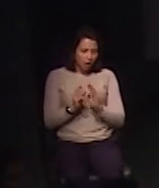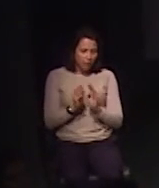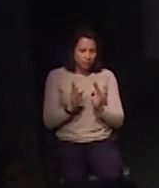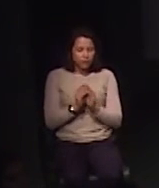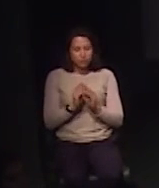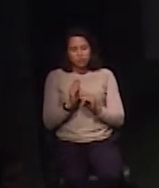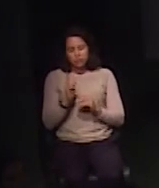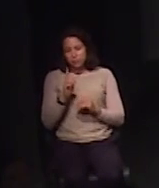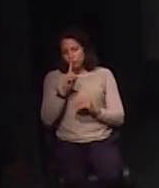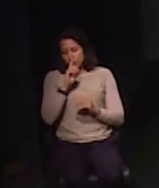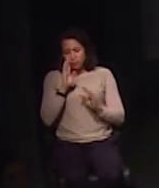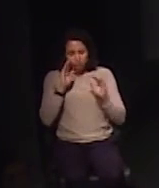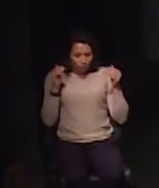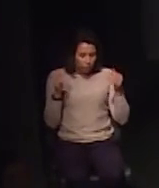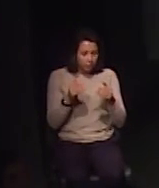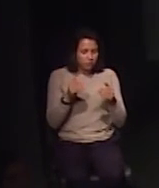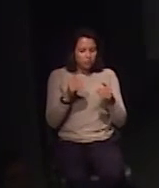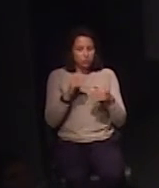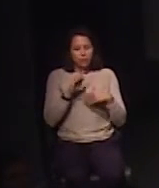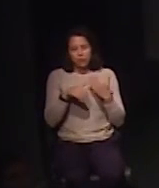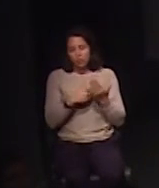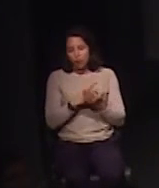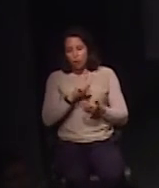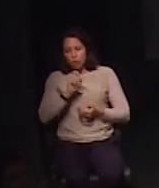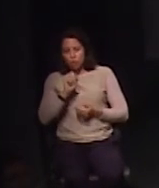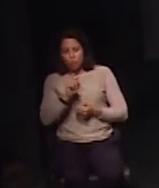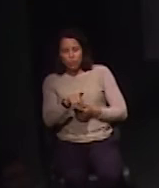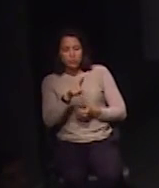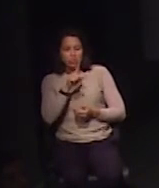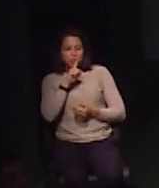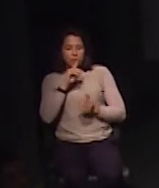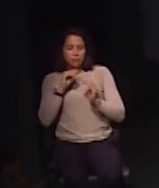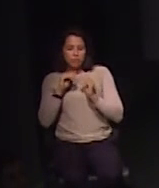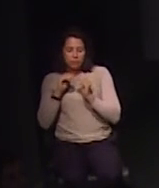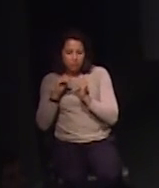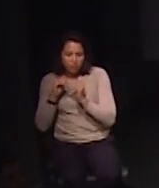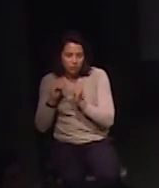inclusion, and equity, I don’t see a person in this conversation that is perceivably a